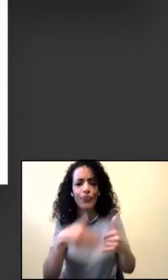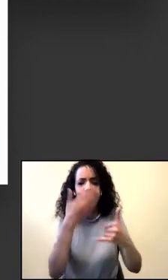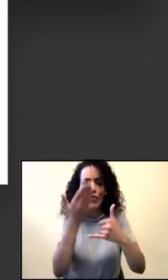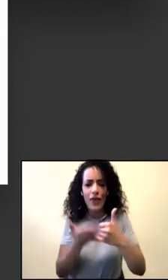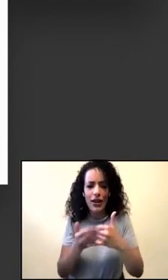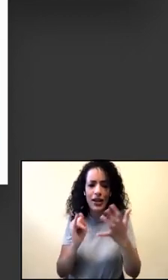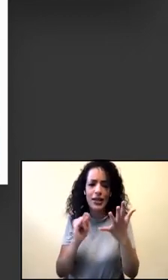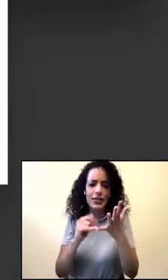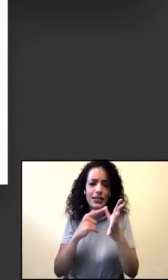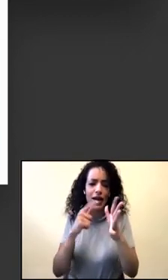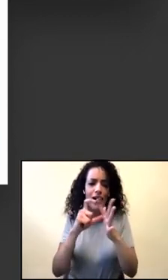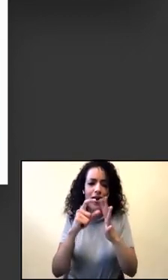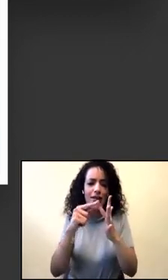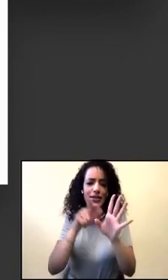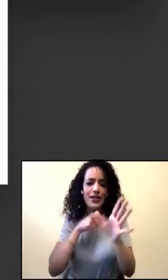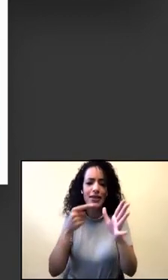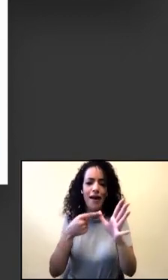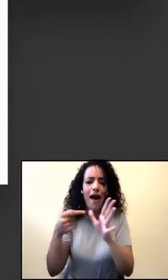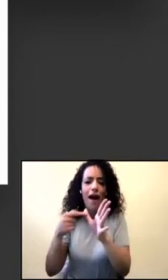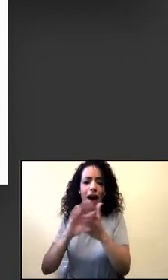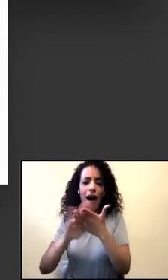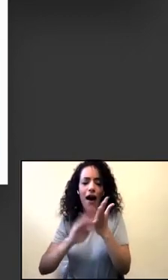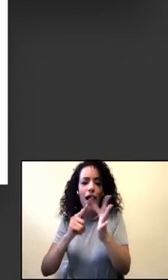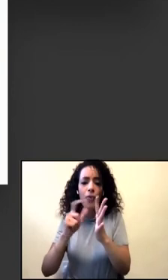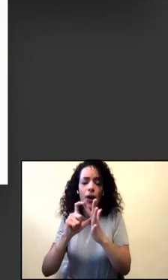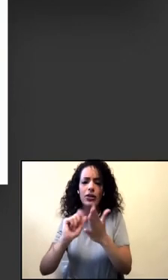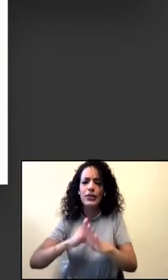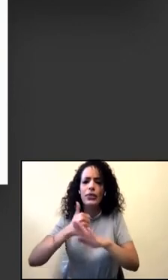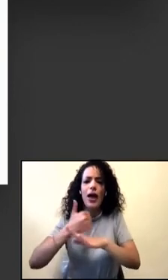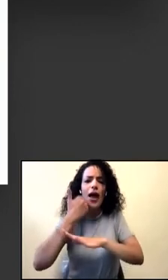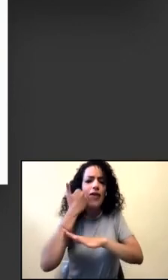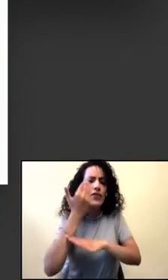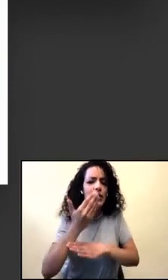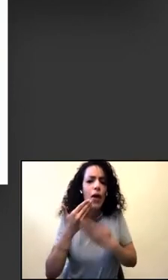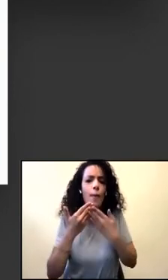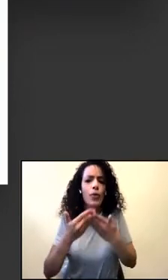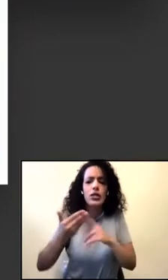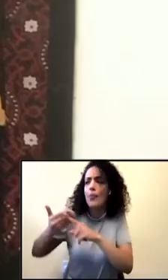Sadiya established the amazing Everyday Muslim Heritage and Archive Initiative in response to